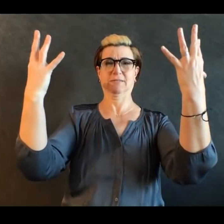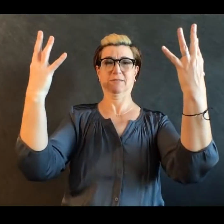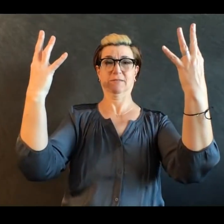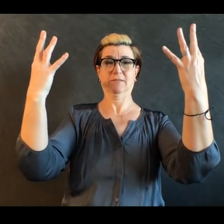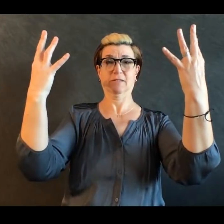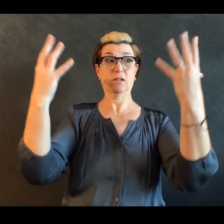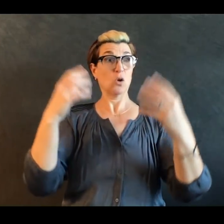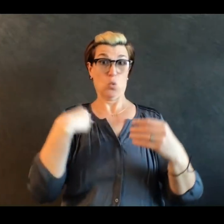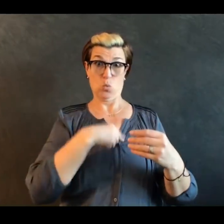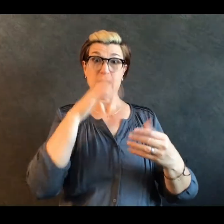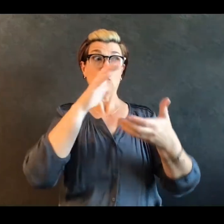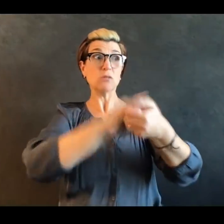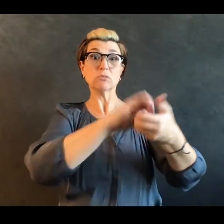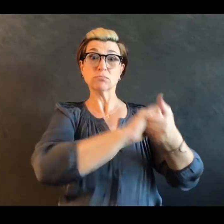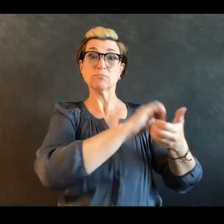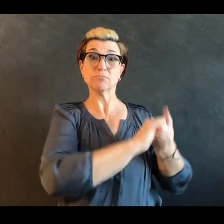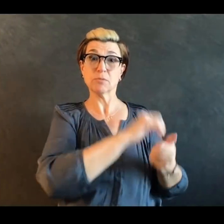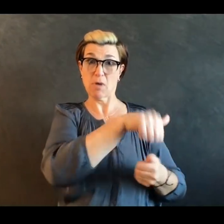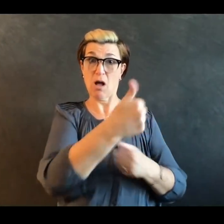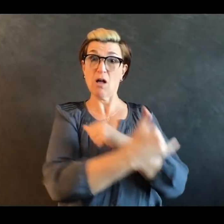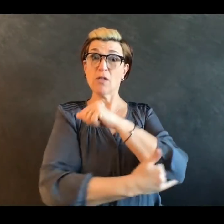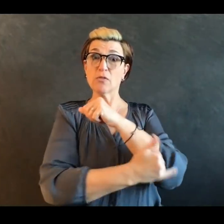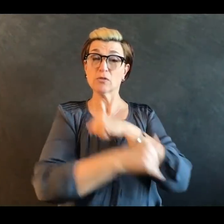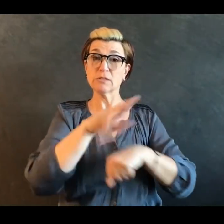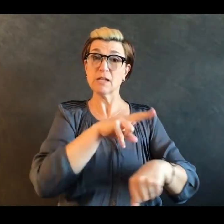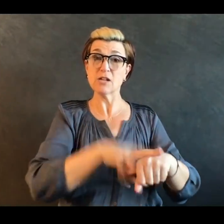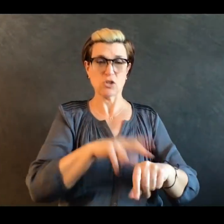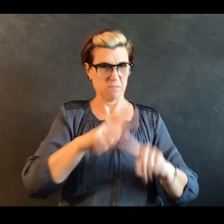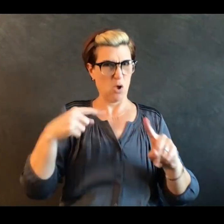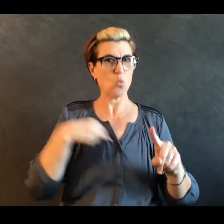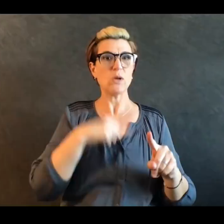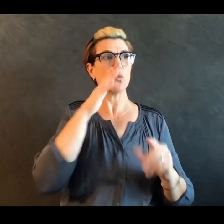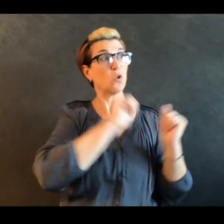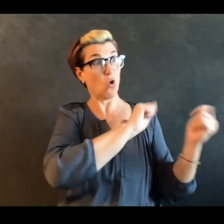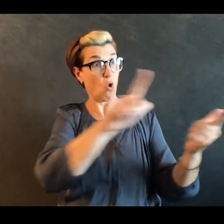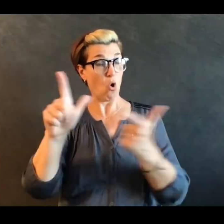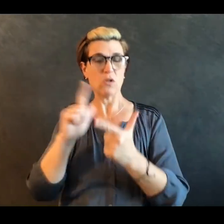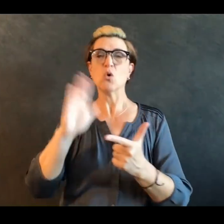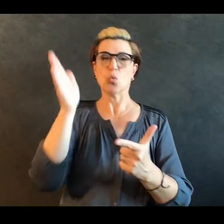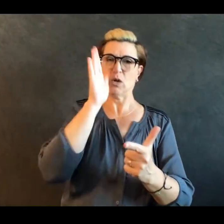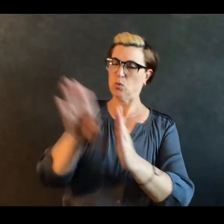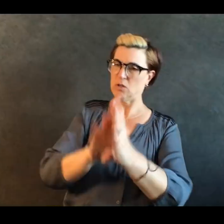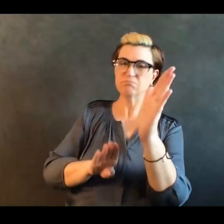nations will be the comeback kids all of us all of us it's incredible what's